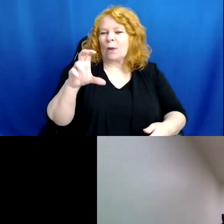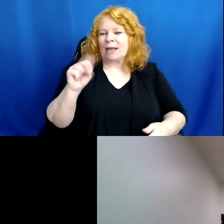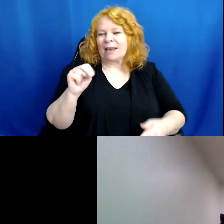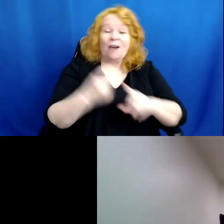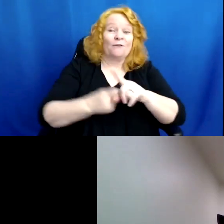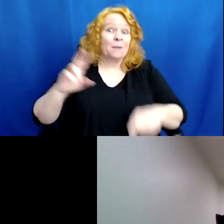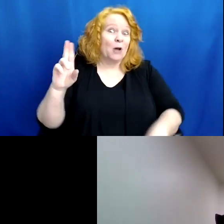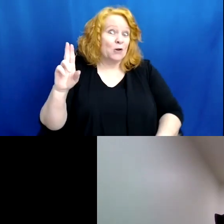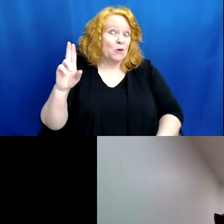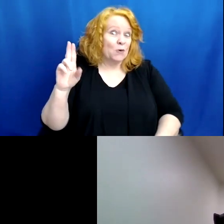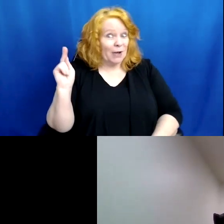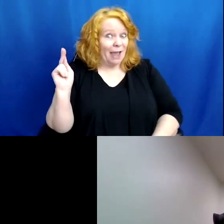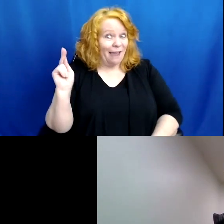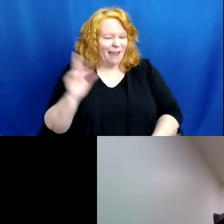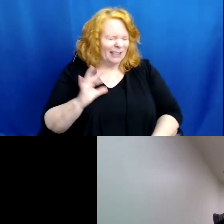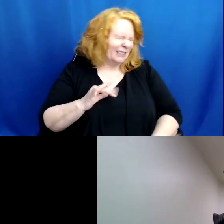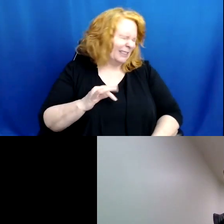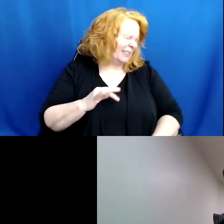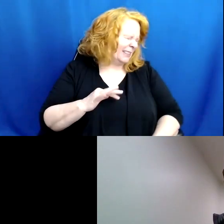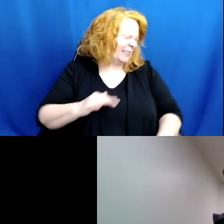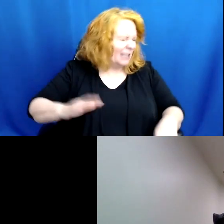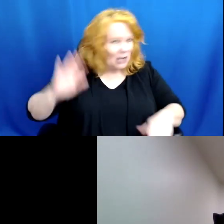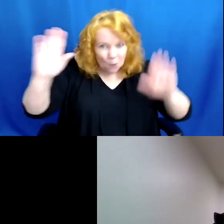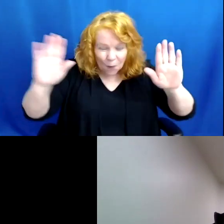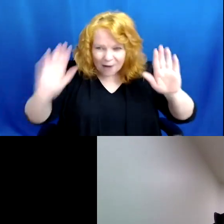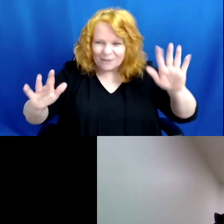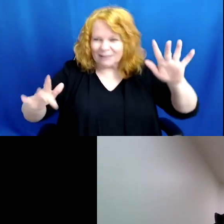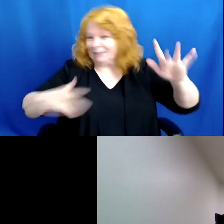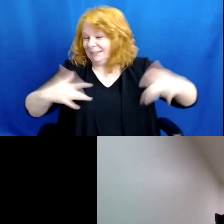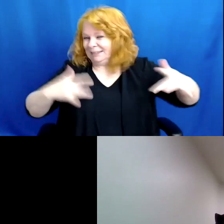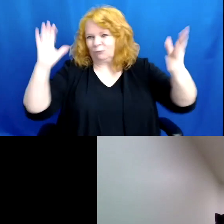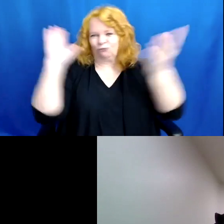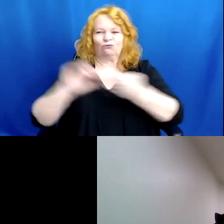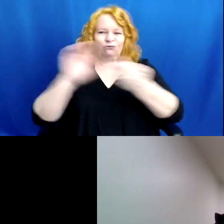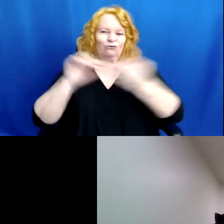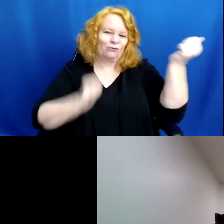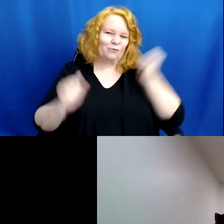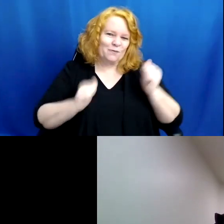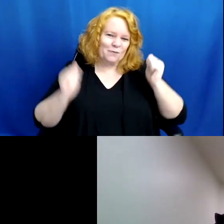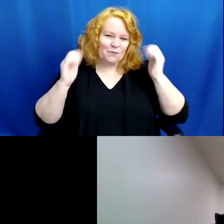she's our phenomenal and very excitable storyteller. Gwyn take it away.